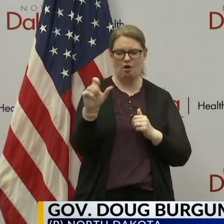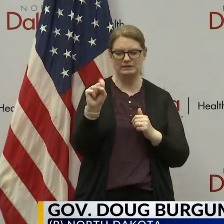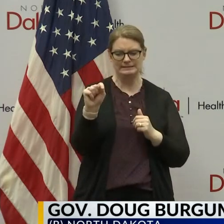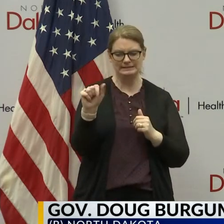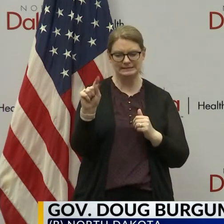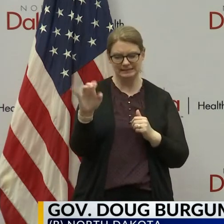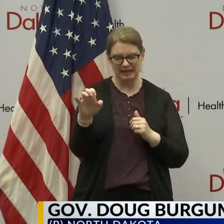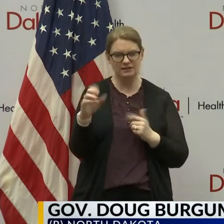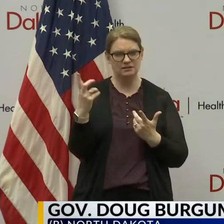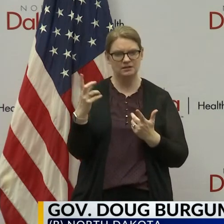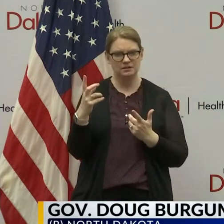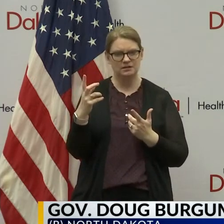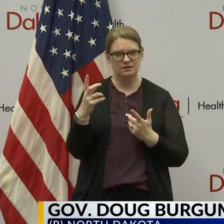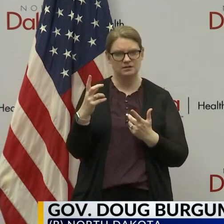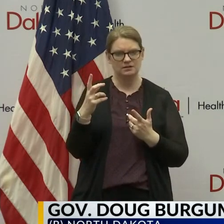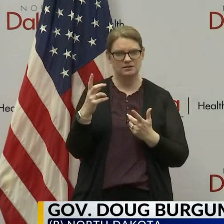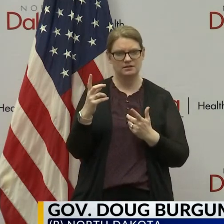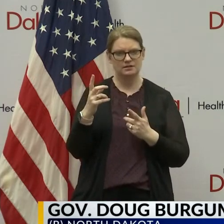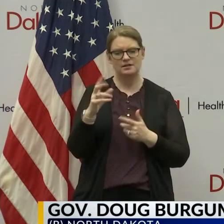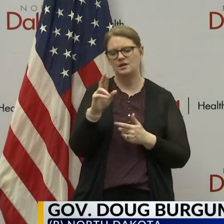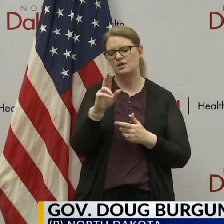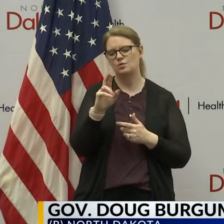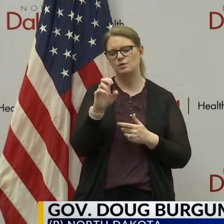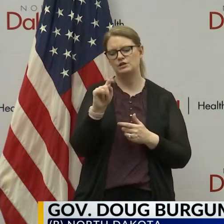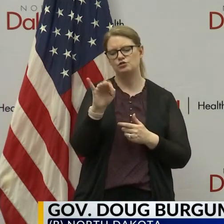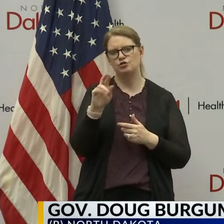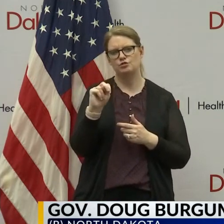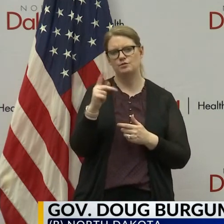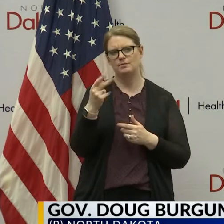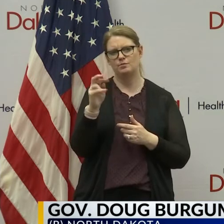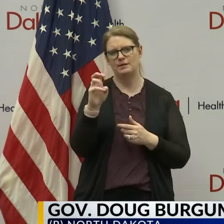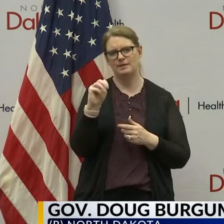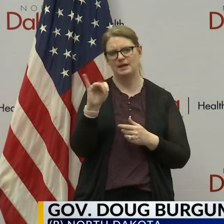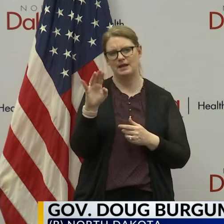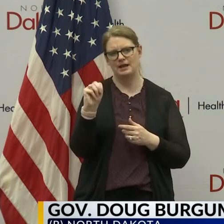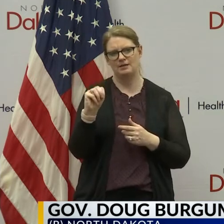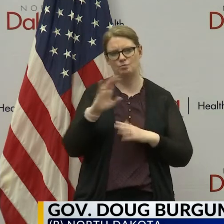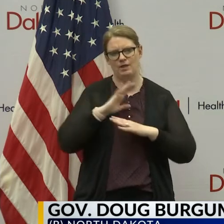RETWEET OF HIS APPLAUDING. HE APPLAUDED A NUMBER OF CAR INSURANCE AGENCIES AROUND THE COUNTRY INCLUDING ALLSTATE AND